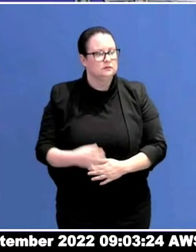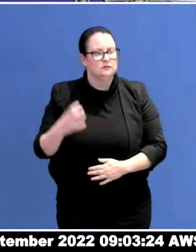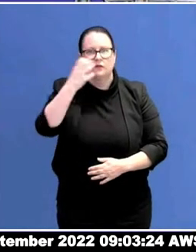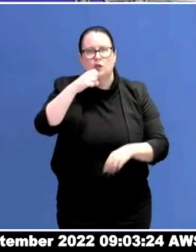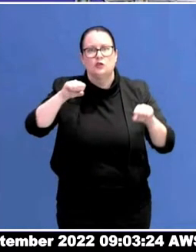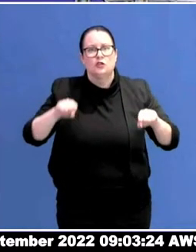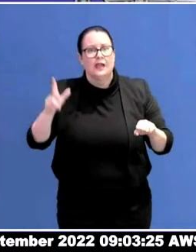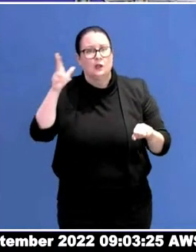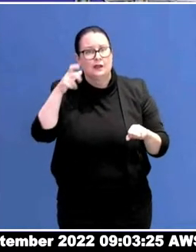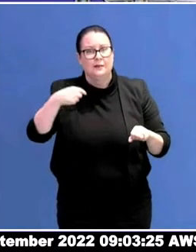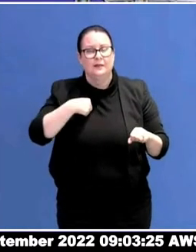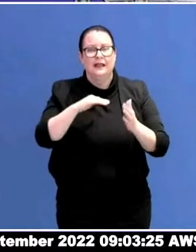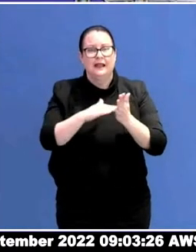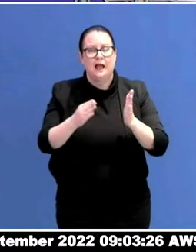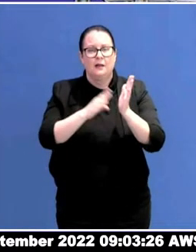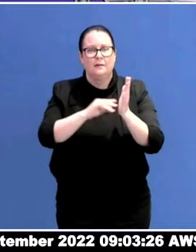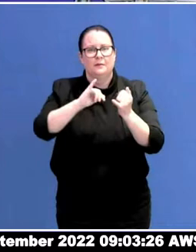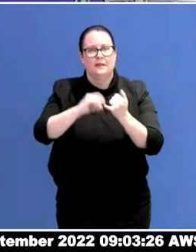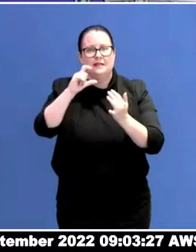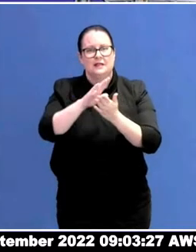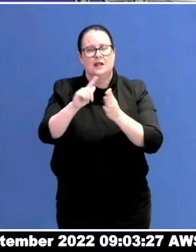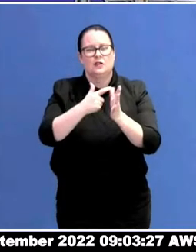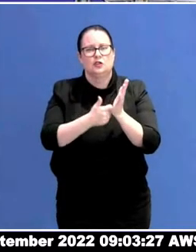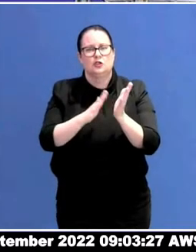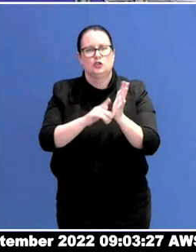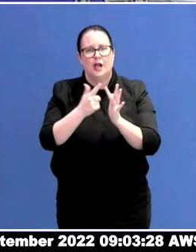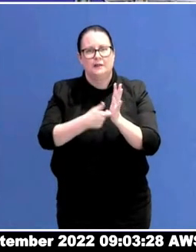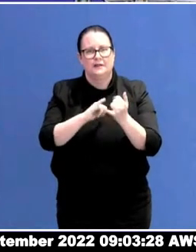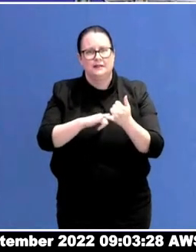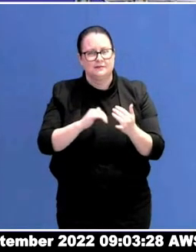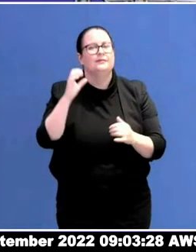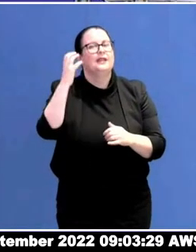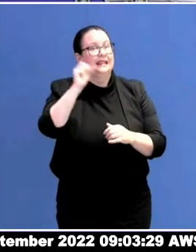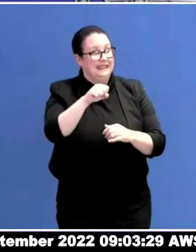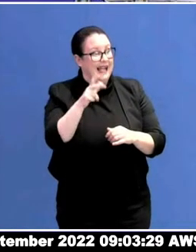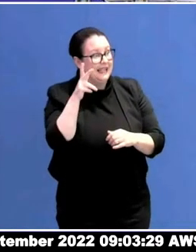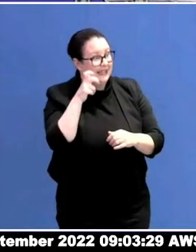This is Ms Chalmers. Yes, I can hear you now. Sorry, I couldn't neither hear you or see you.